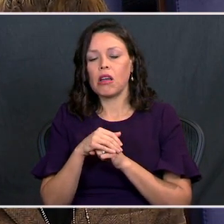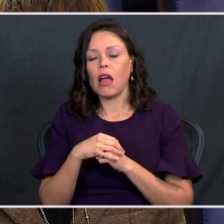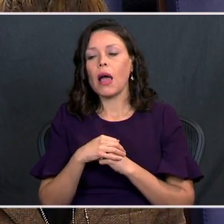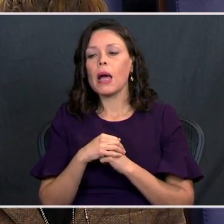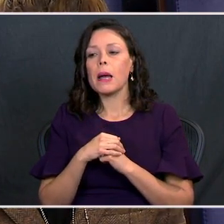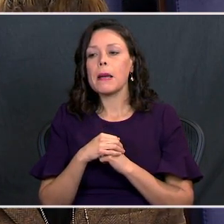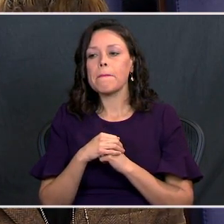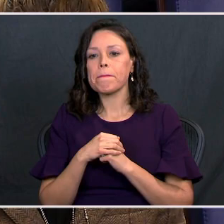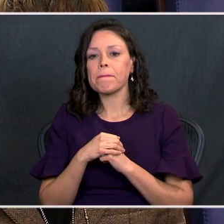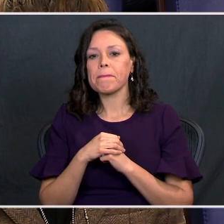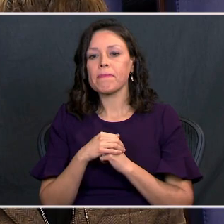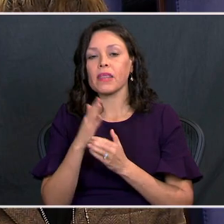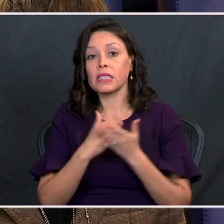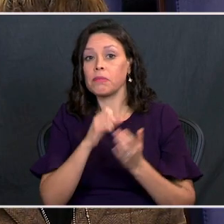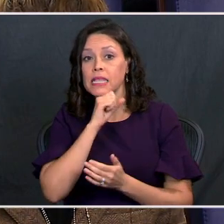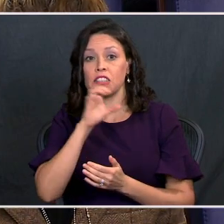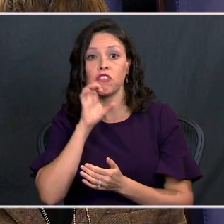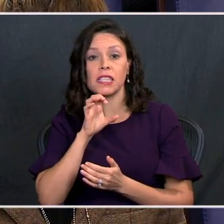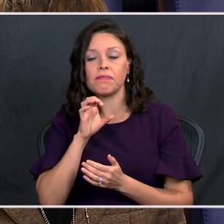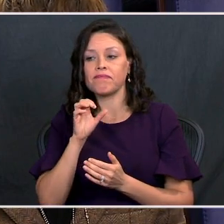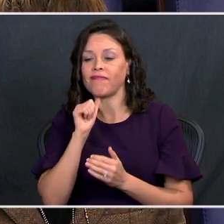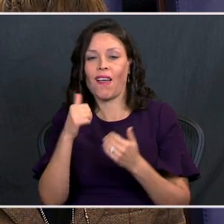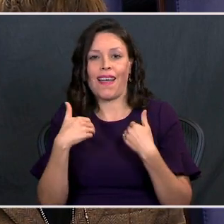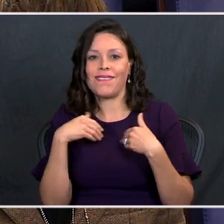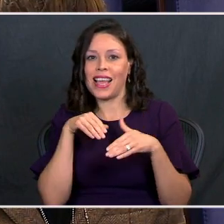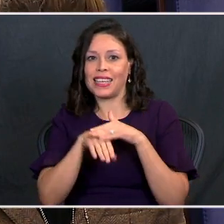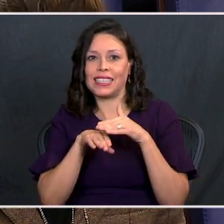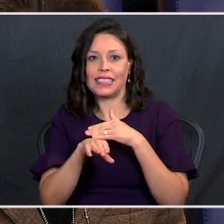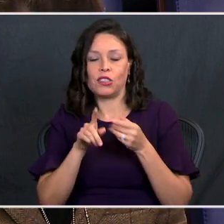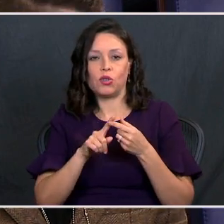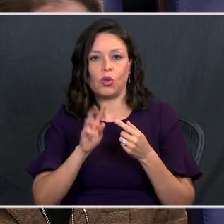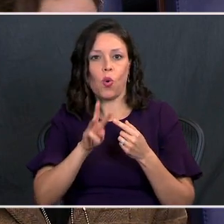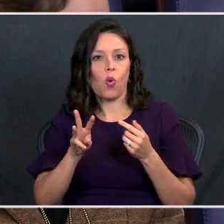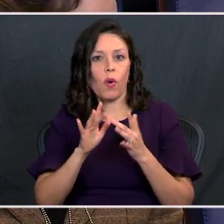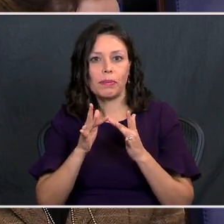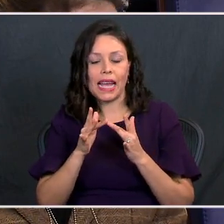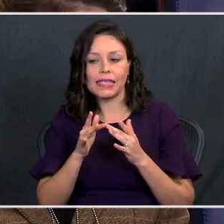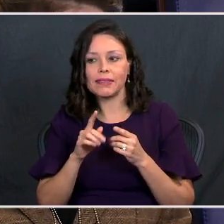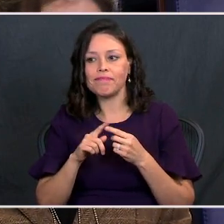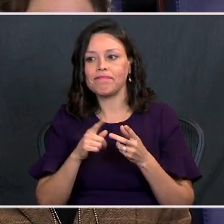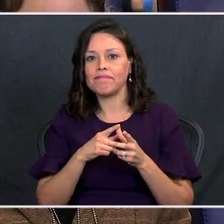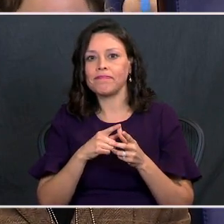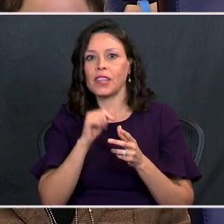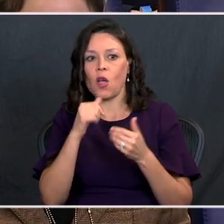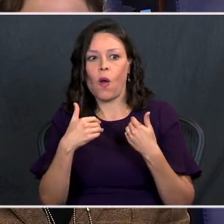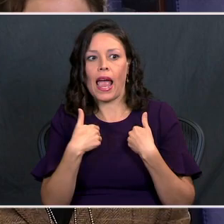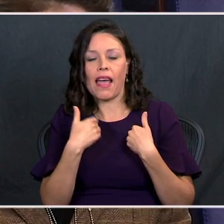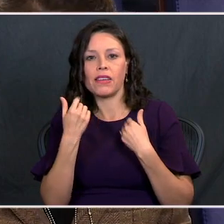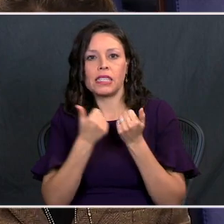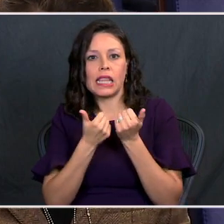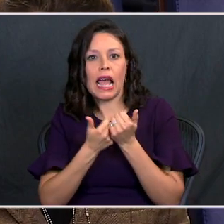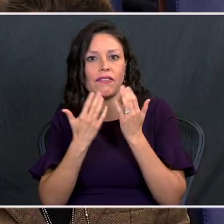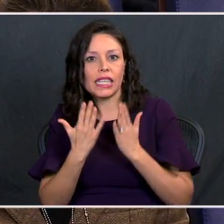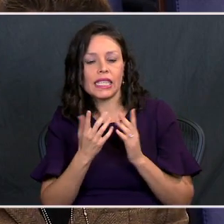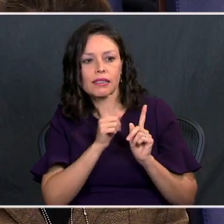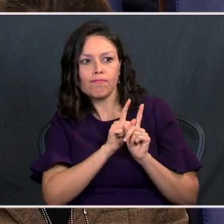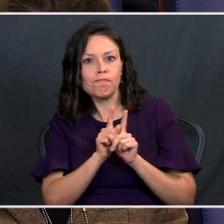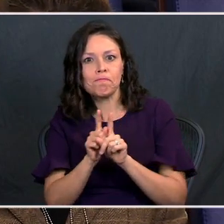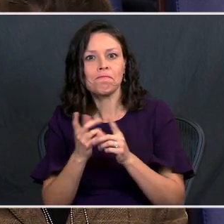There are seniors who don't have access to websites, don't have folks vouching for them. Is there anything the administration is doing